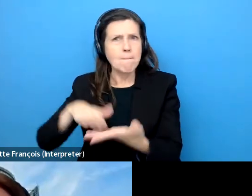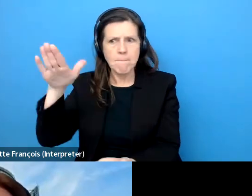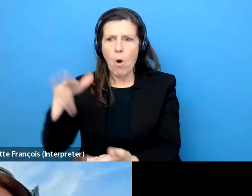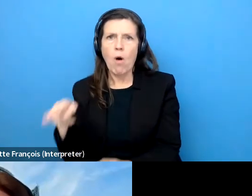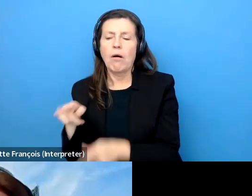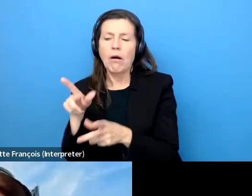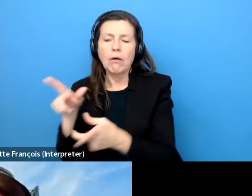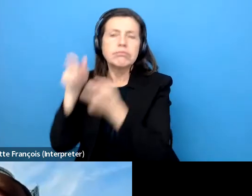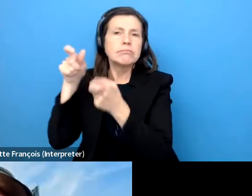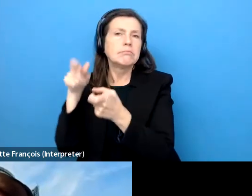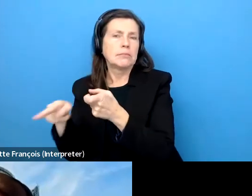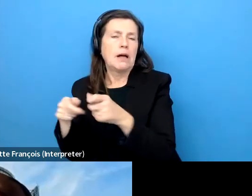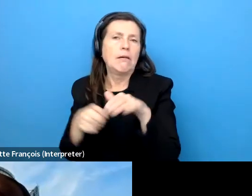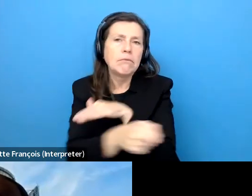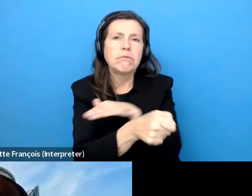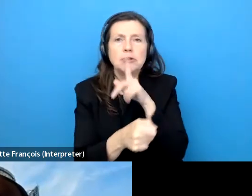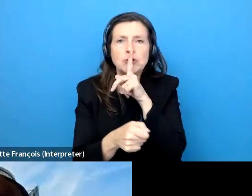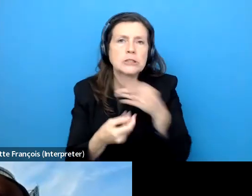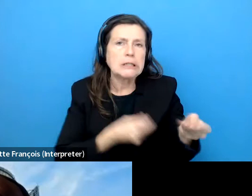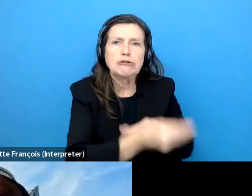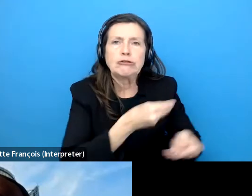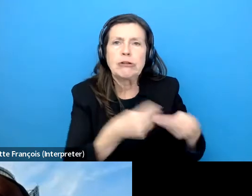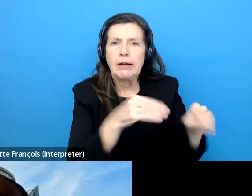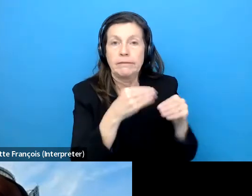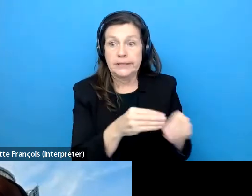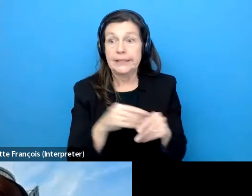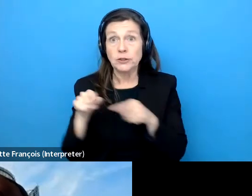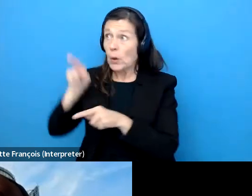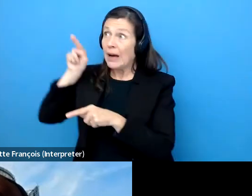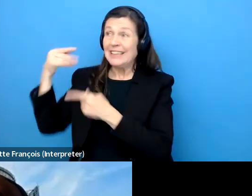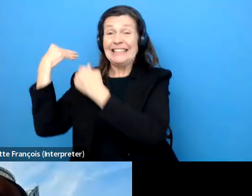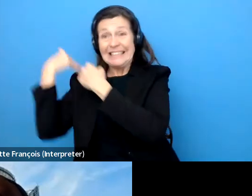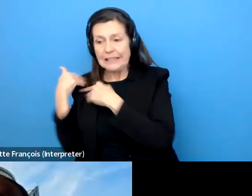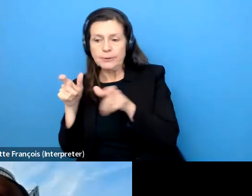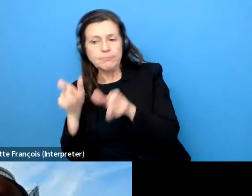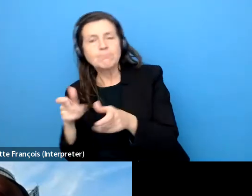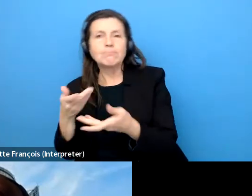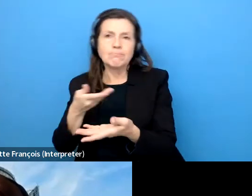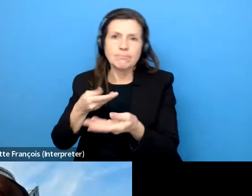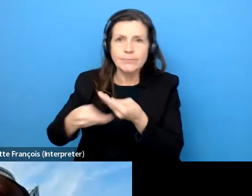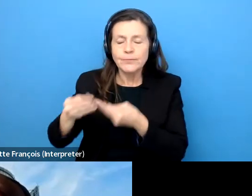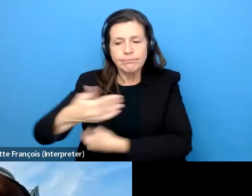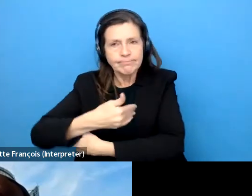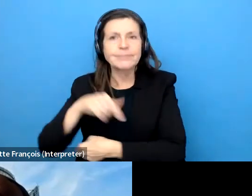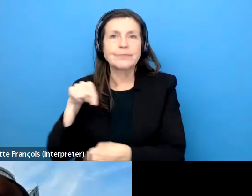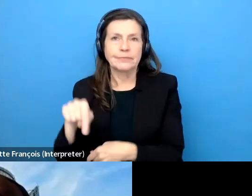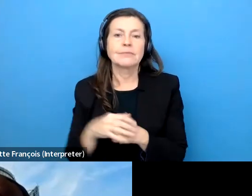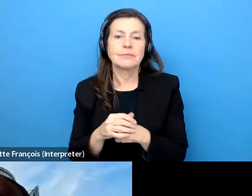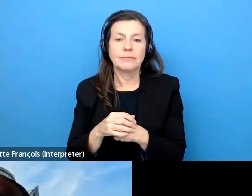It's the same for persons under legal guardianship The effective coordination, including crossborder coordination,